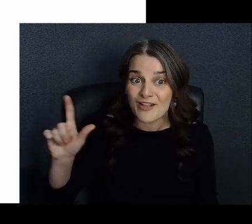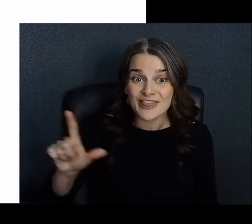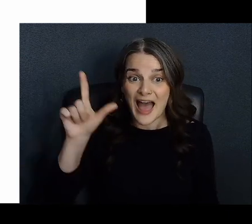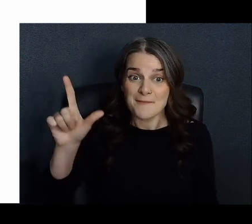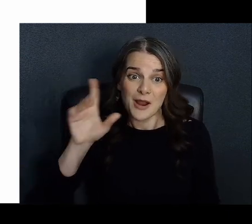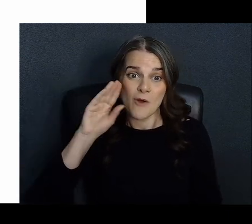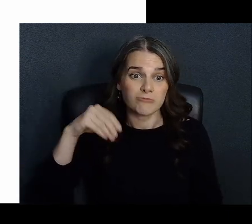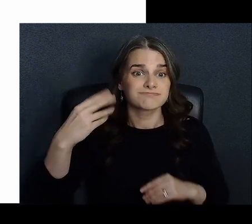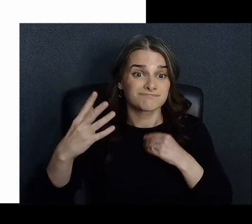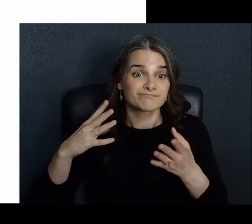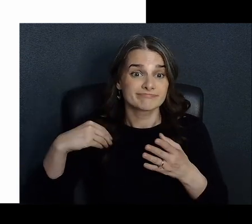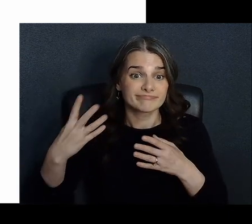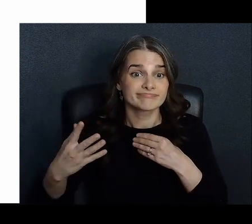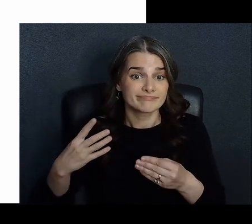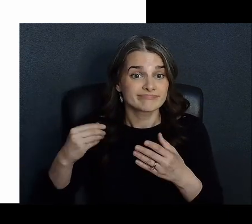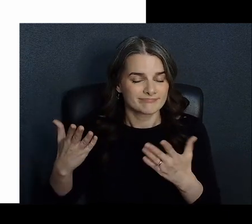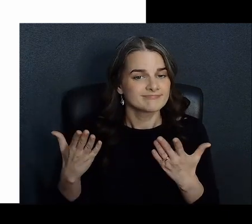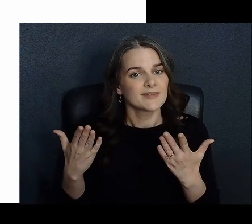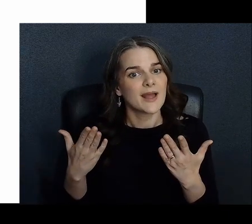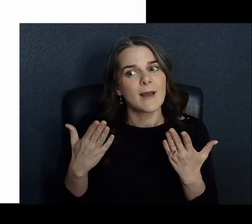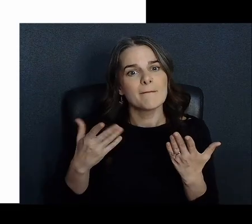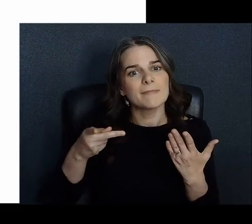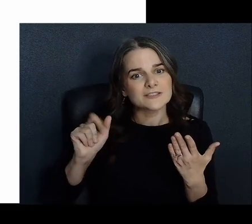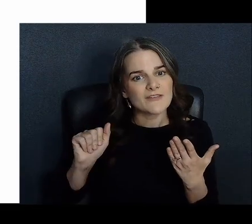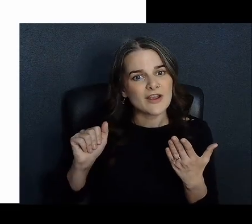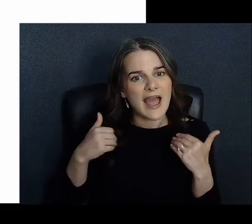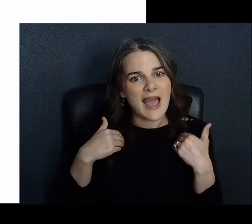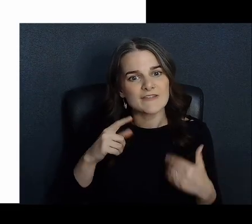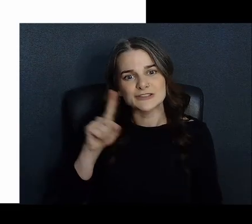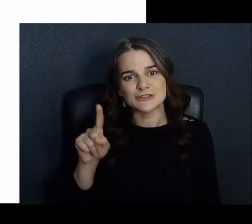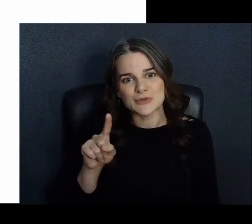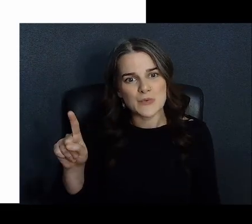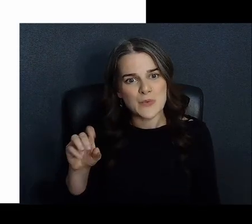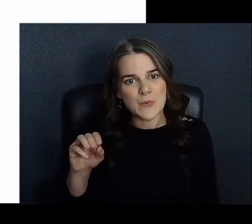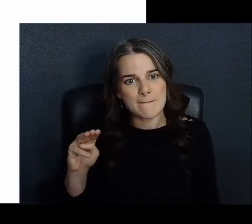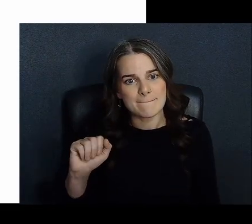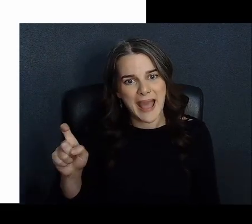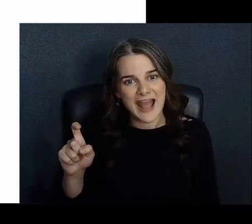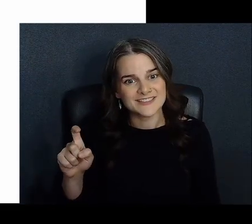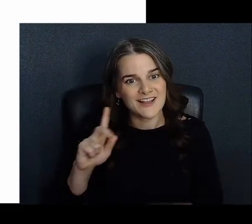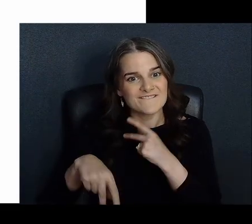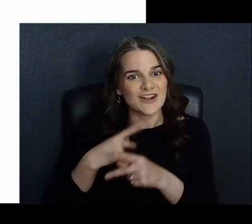In Pennsylvania, they're providing the Zoomax version. There's also the HumanWare version